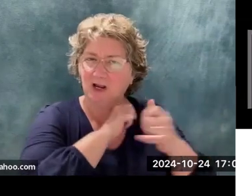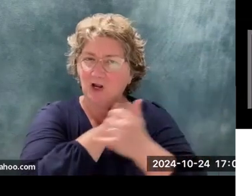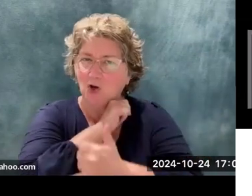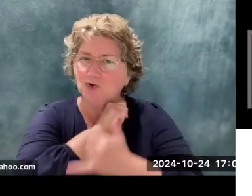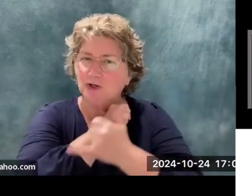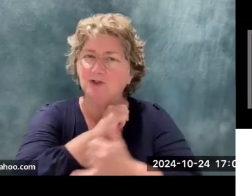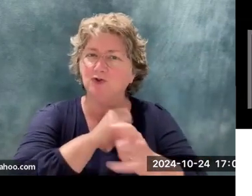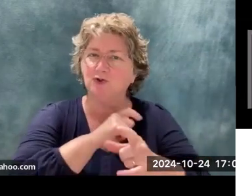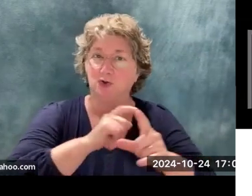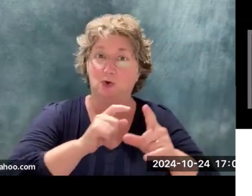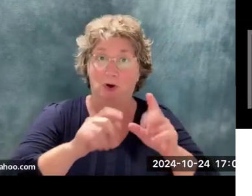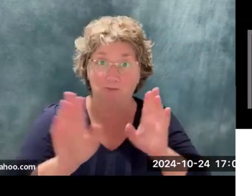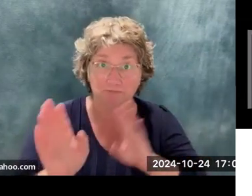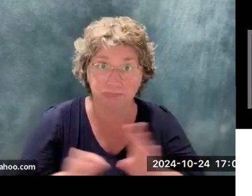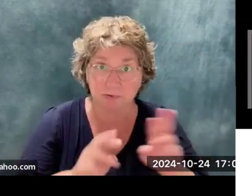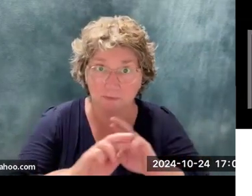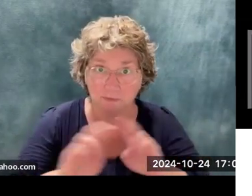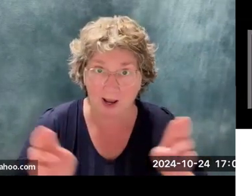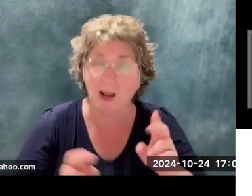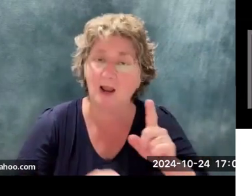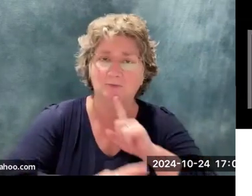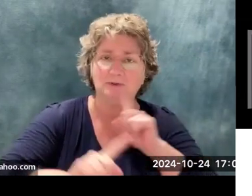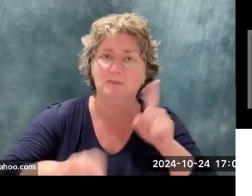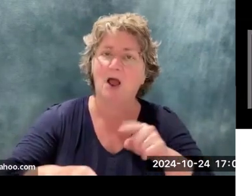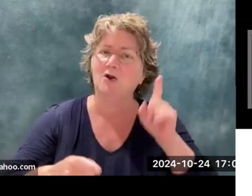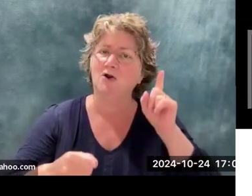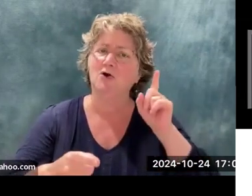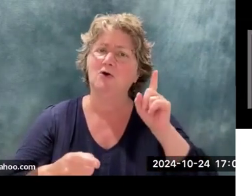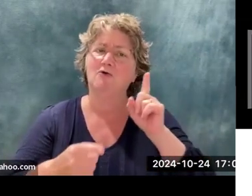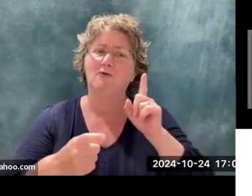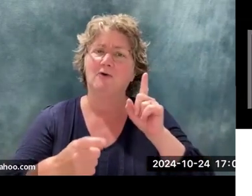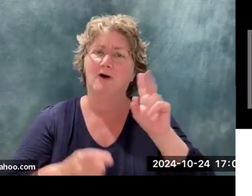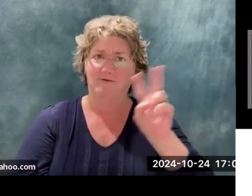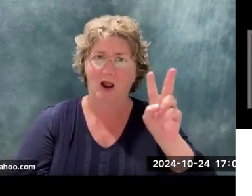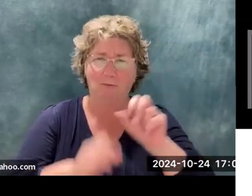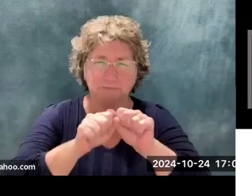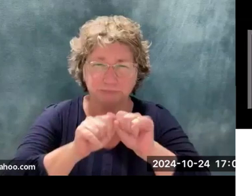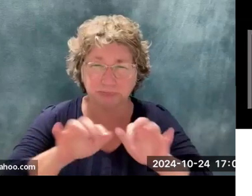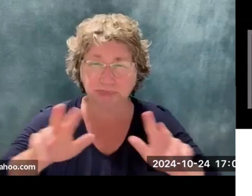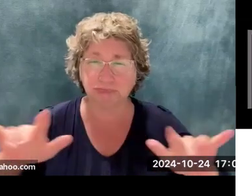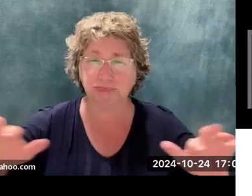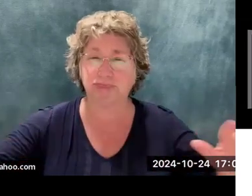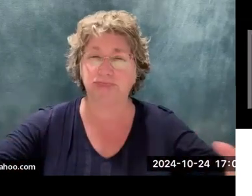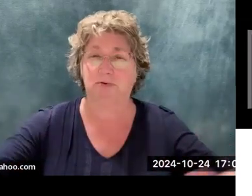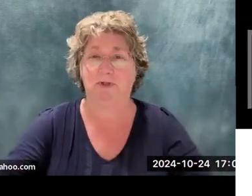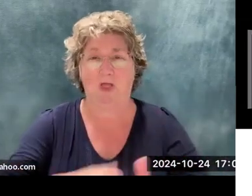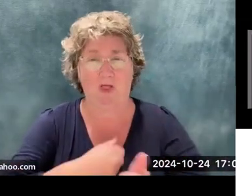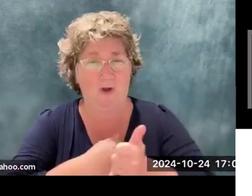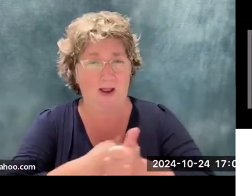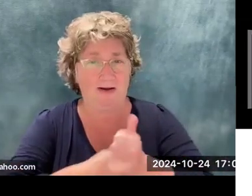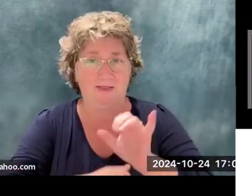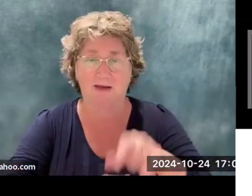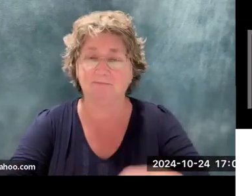threats, outbreaks, epidemics, and pandemics worldwide. When I called Dr. Vermund to request